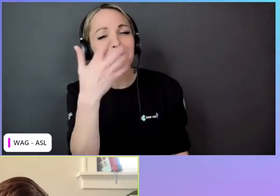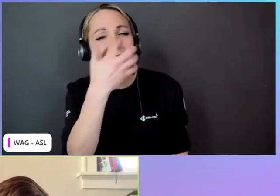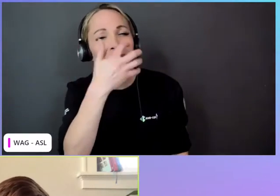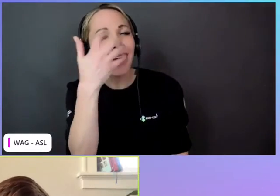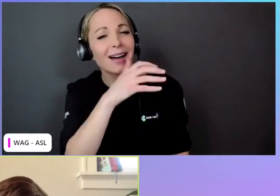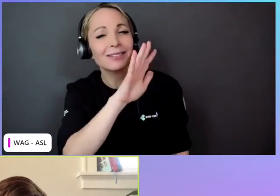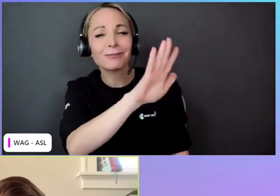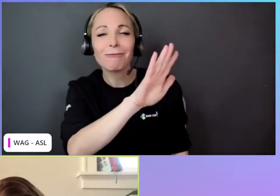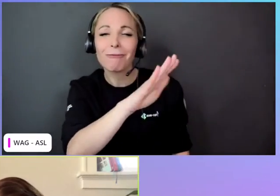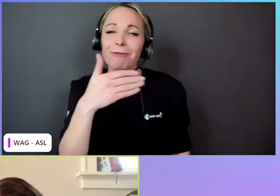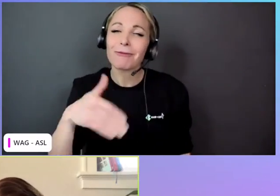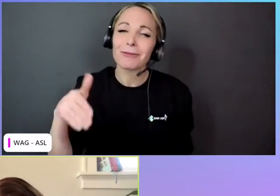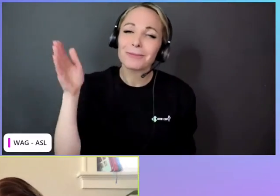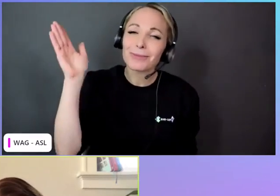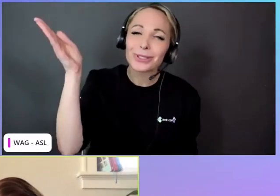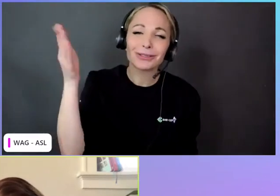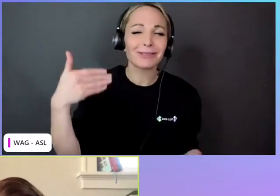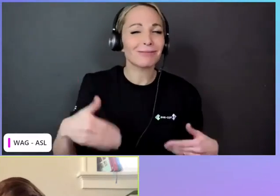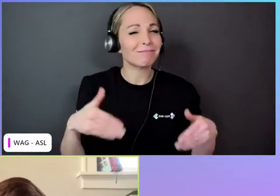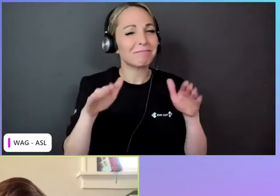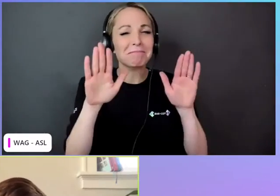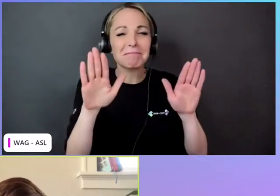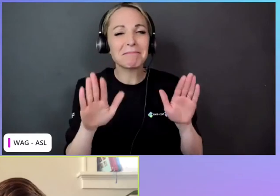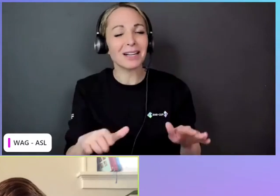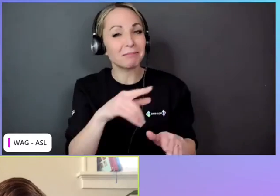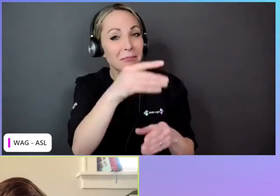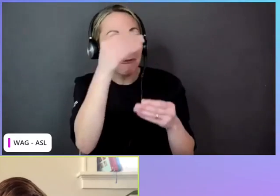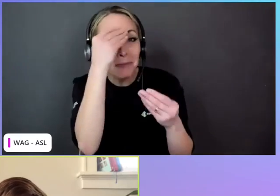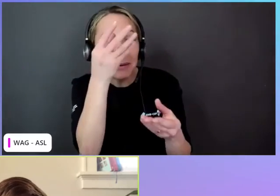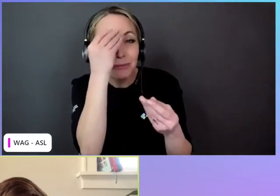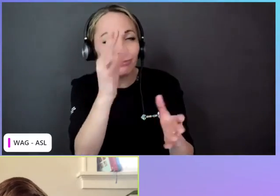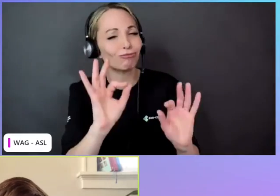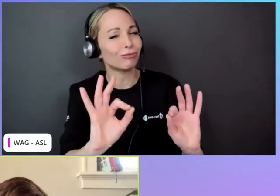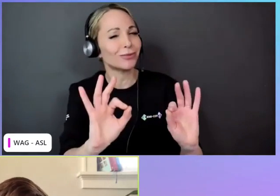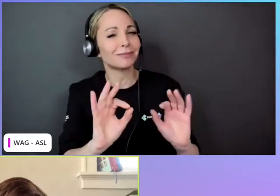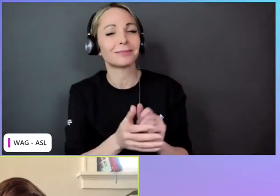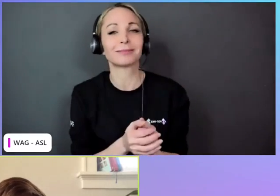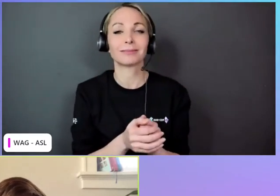talk. Thanks, Alex period [Alex Tait]